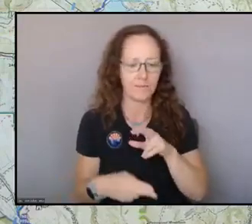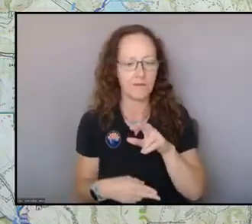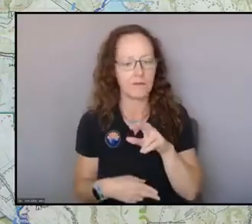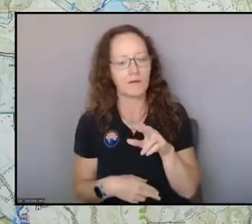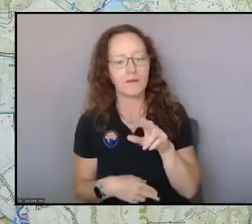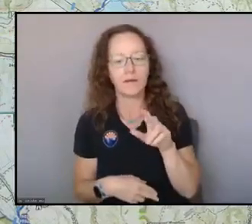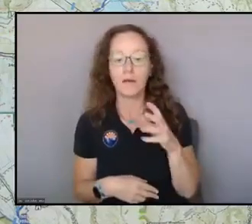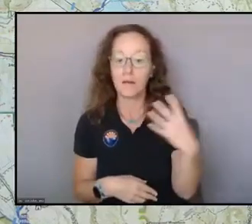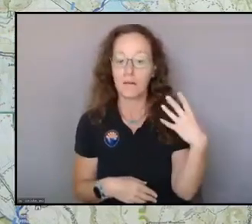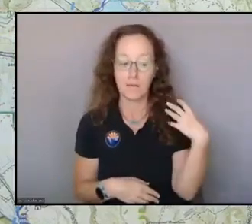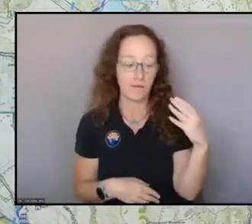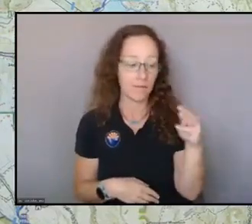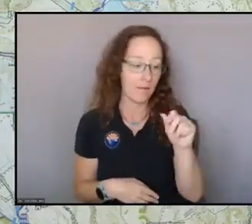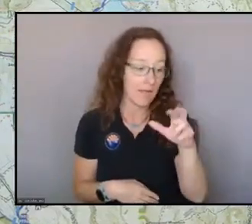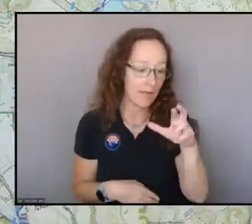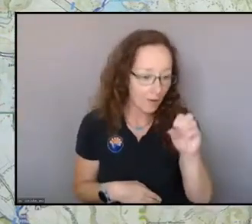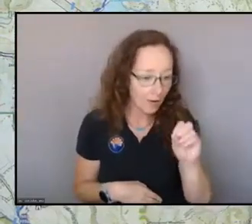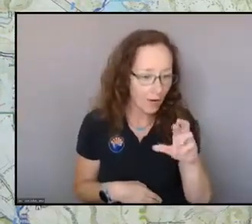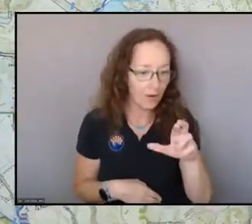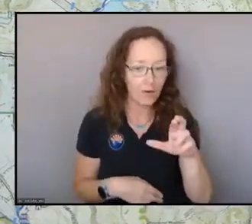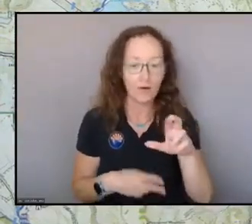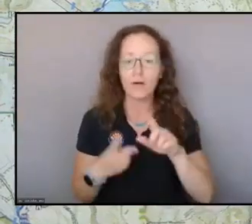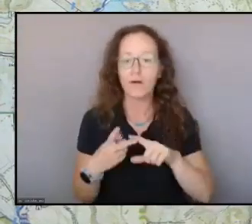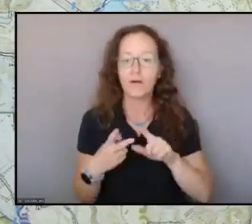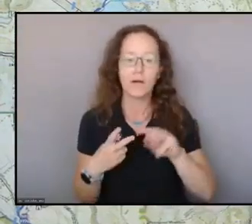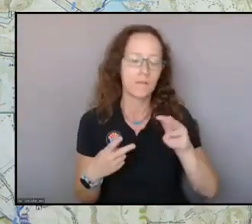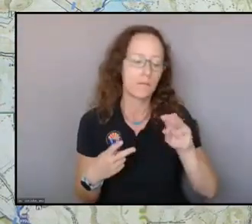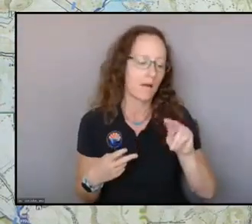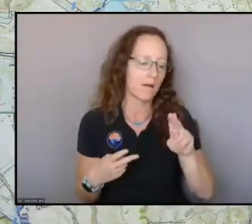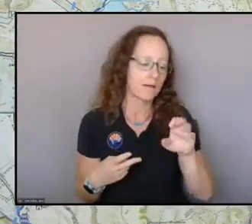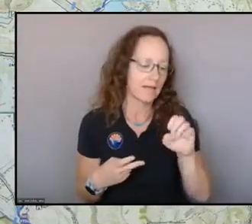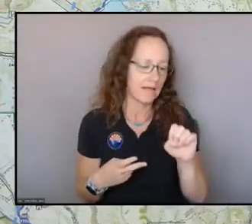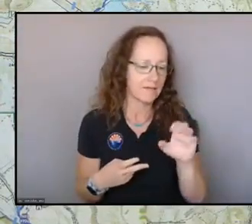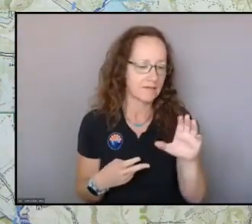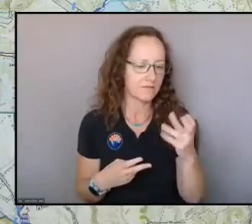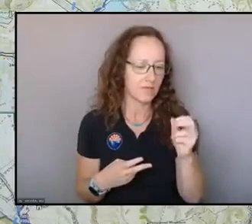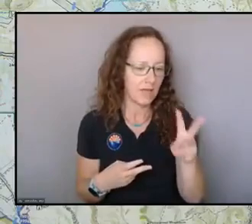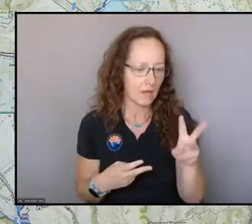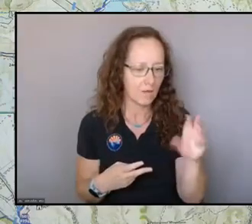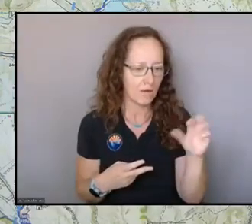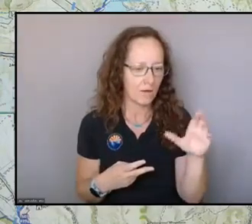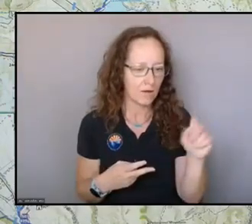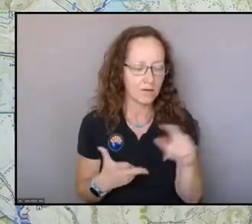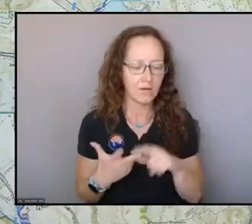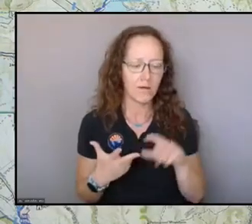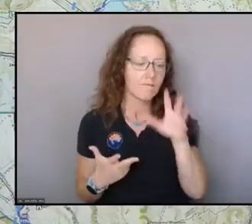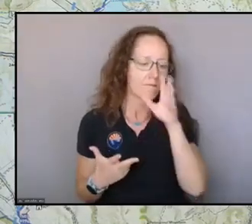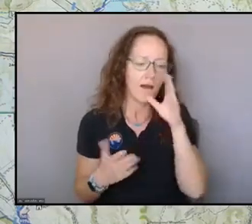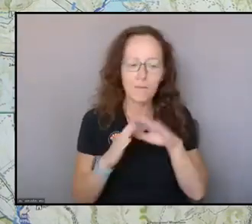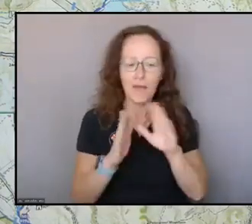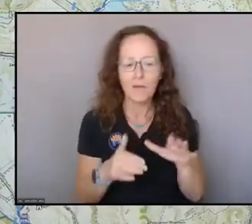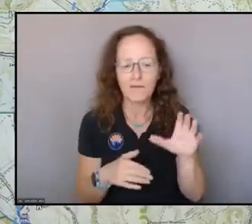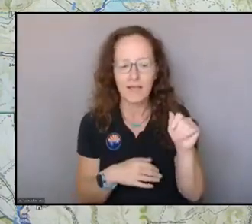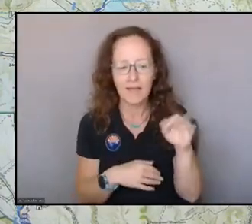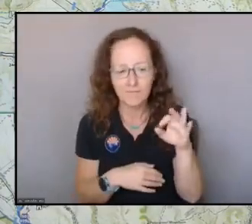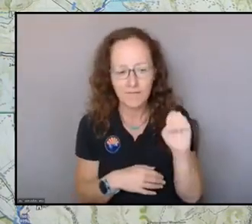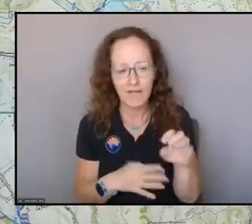AND PEOPLE LIKE DAVID ELLIOT, MELINDA JAMES, THE MAYOR